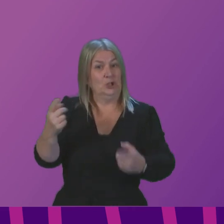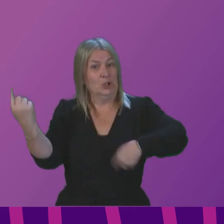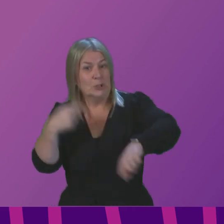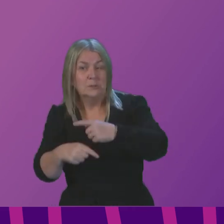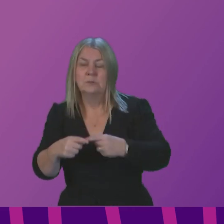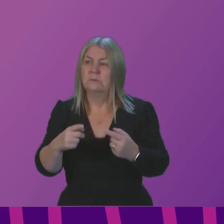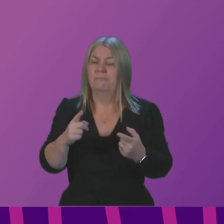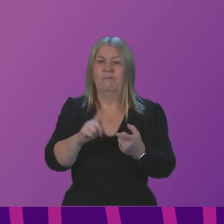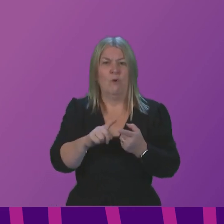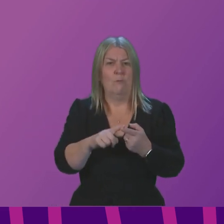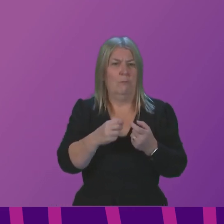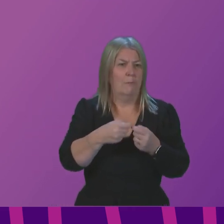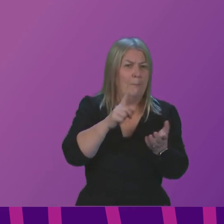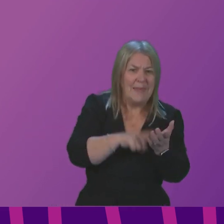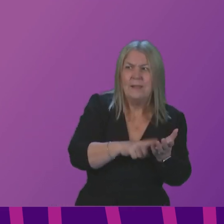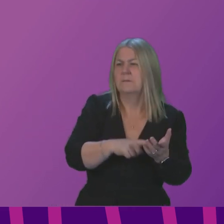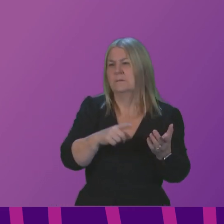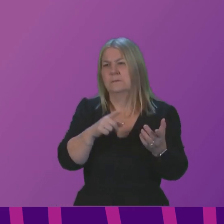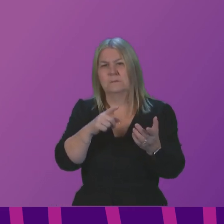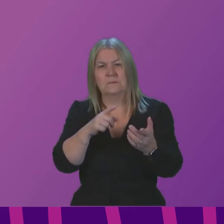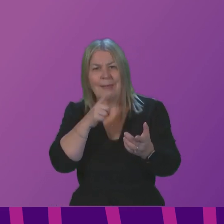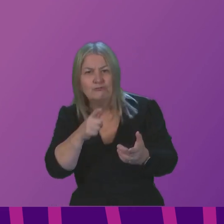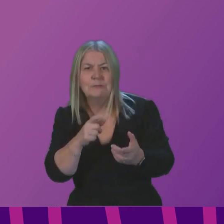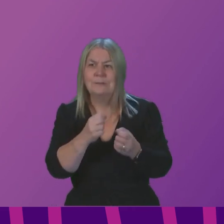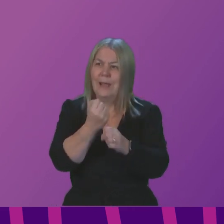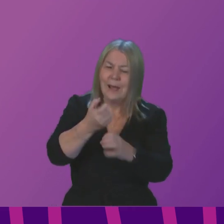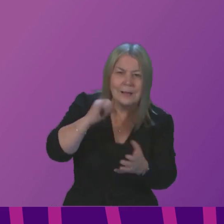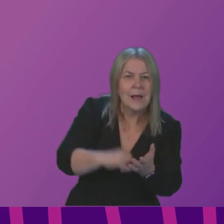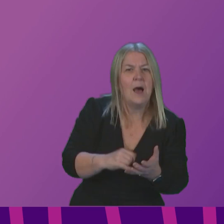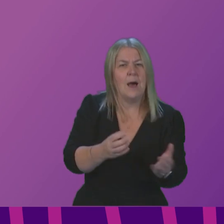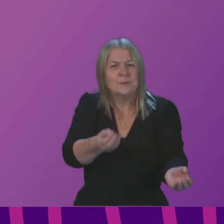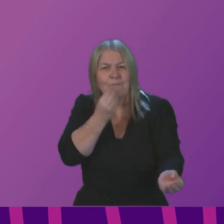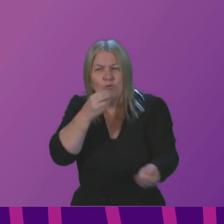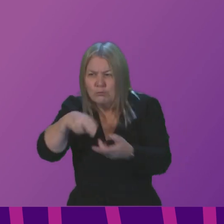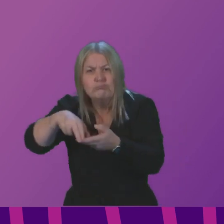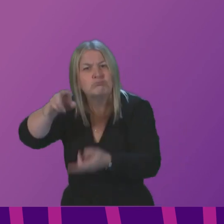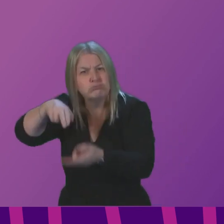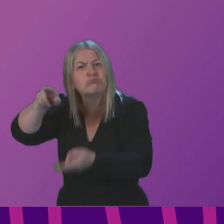costs, rent and rising food prices will pose significant challenges for many people across